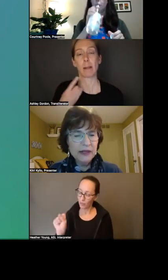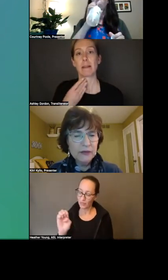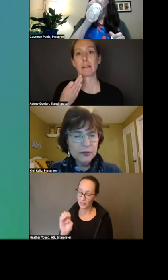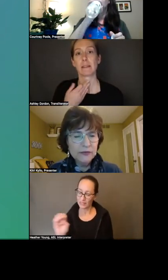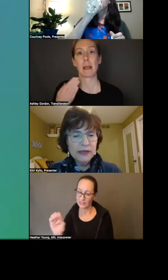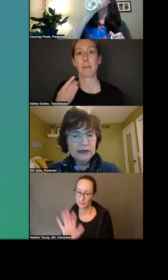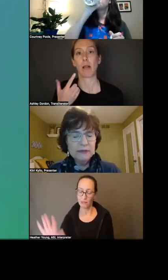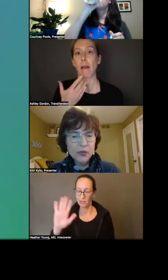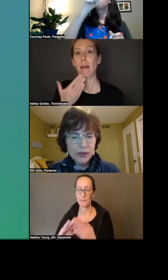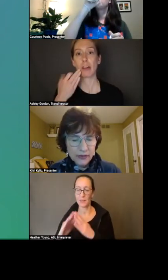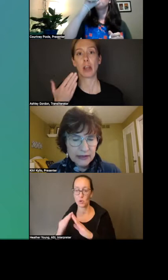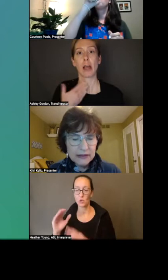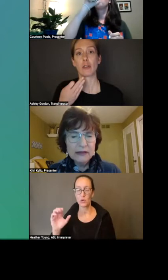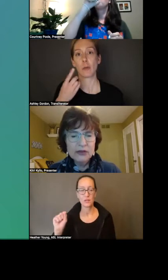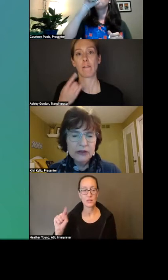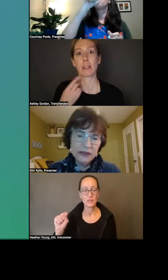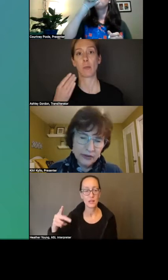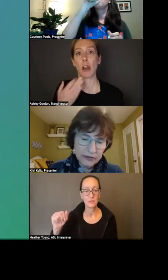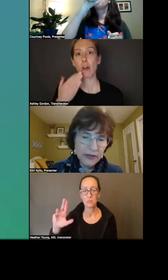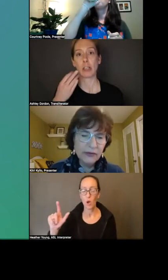And I supervised more areas than just deaf and hard of hearing,